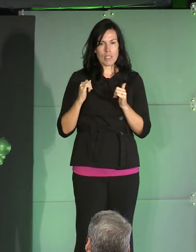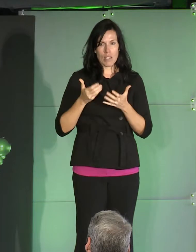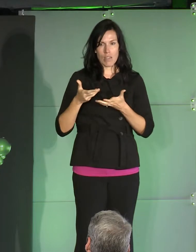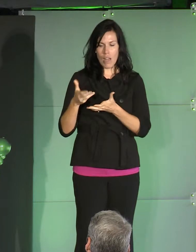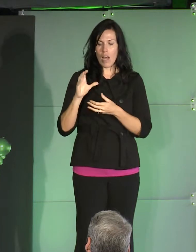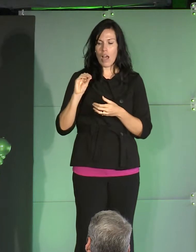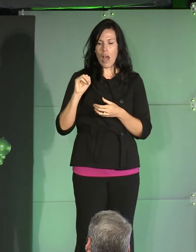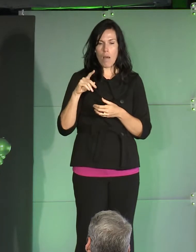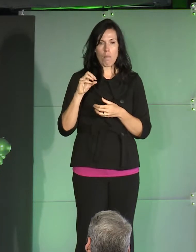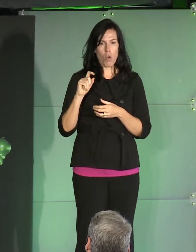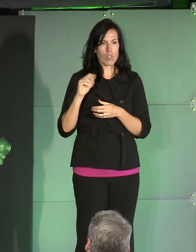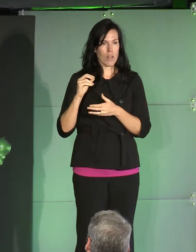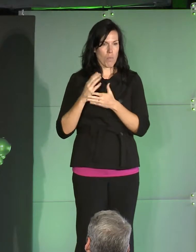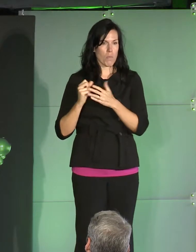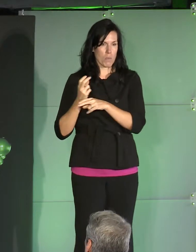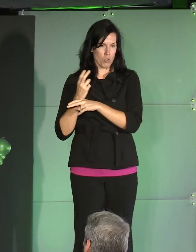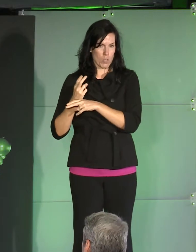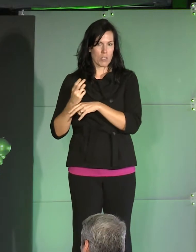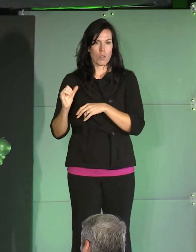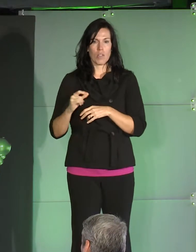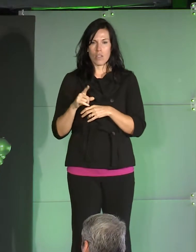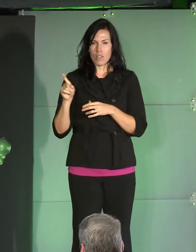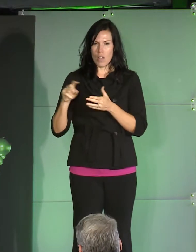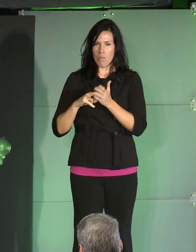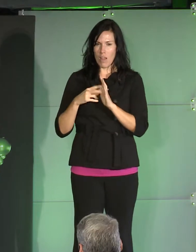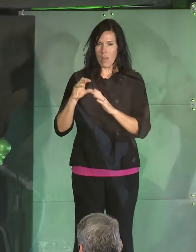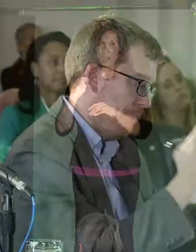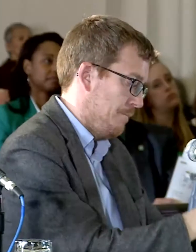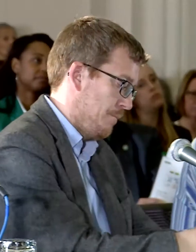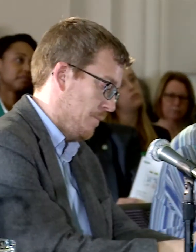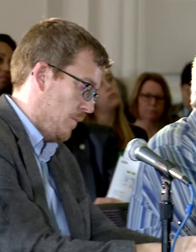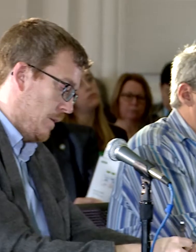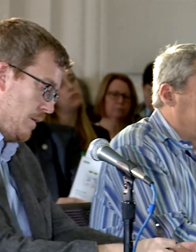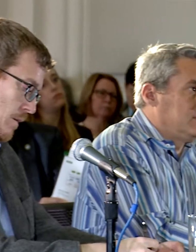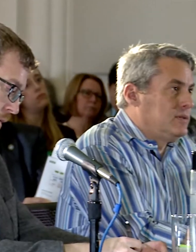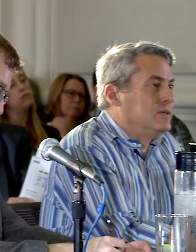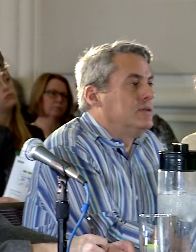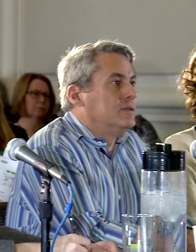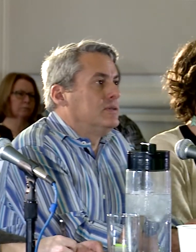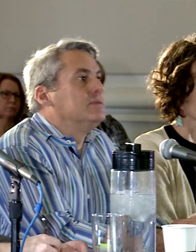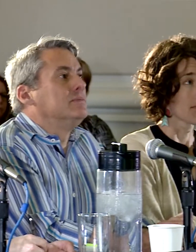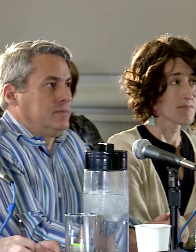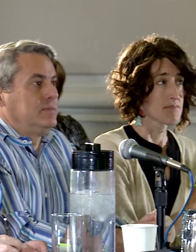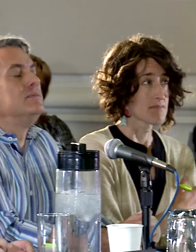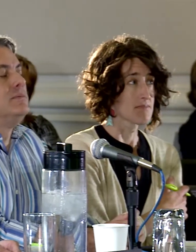And then part of it can be used as well. Does that mean the compost makes its way back up the mountain? Yes, so the dirt bikers deliver the cherry.